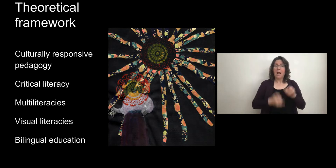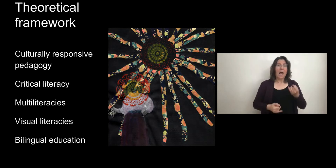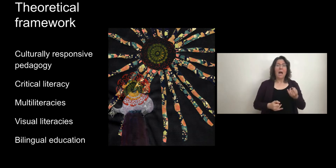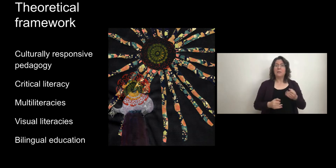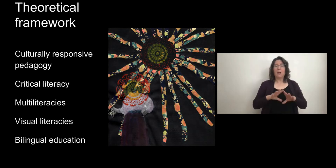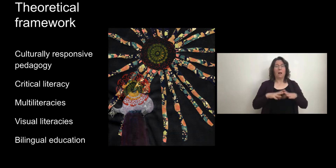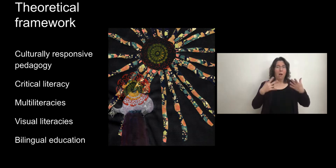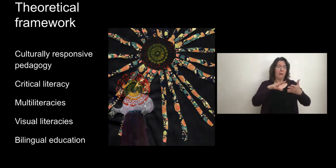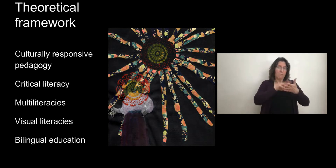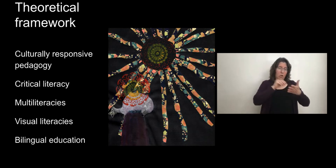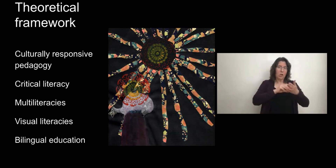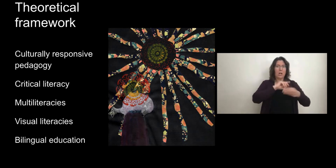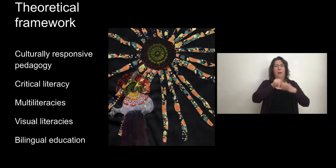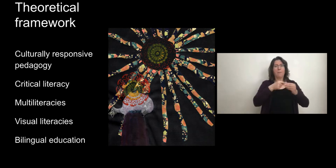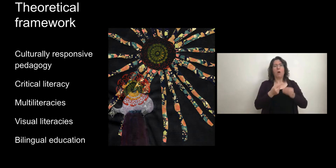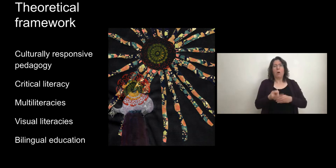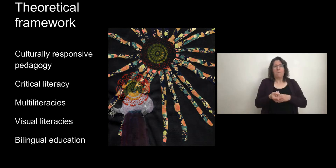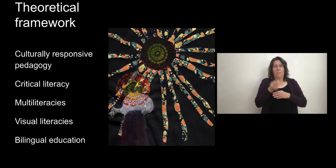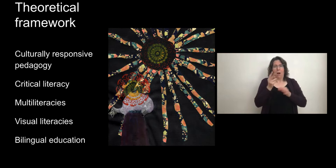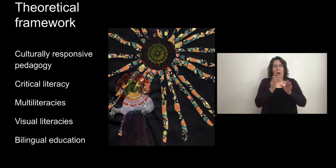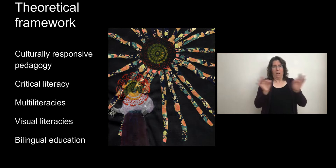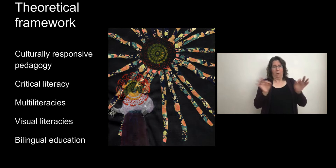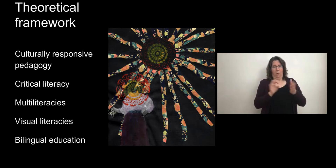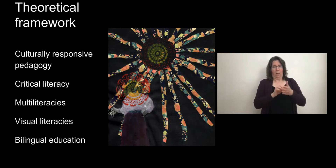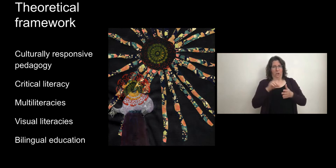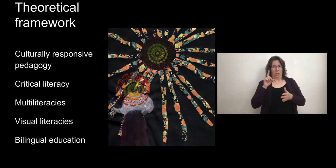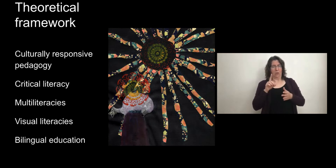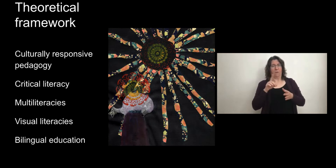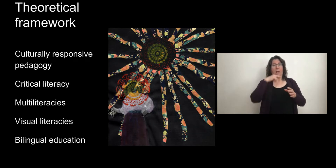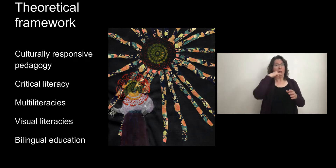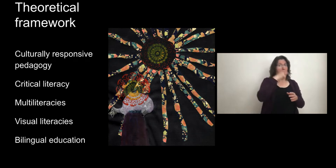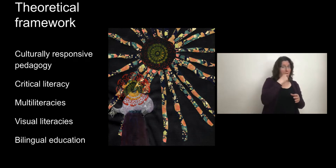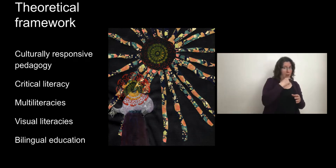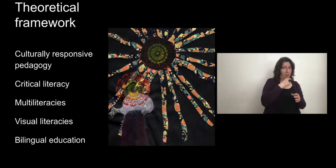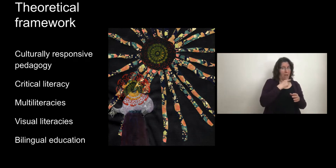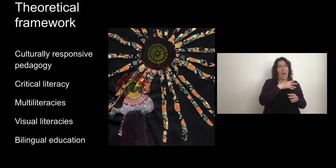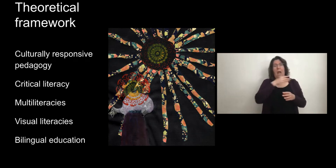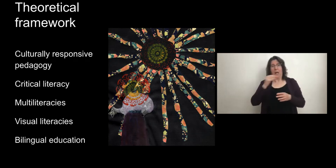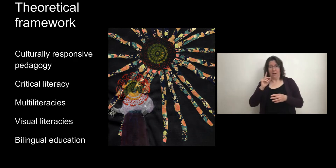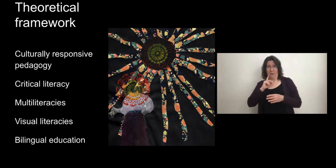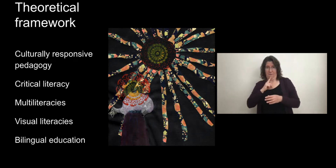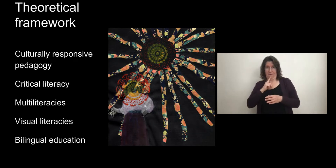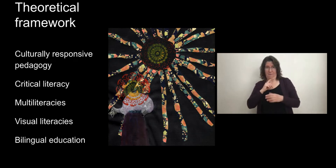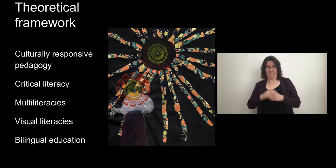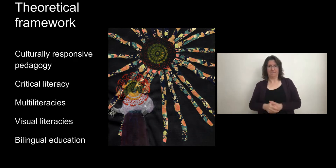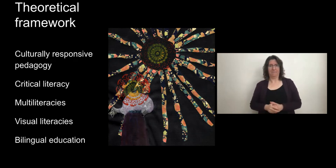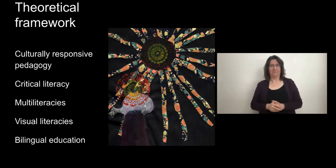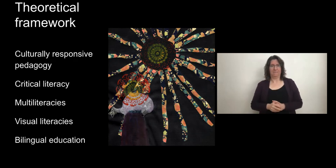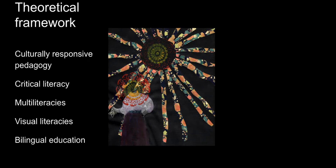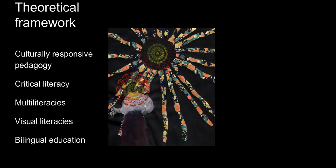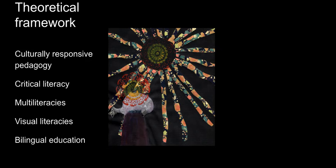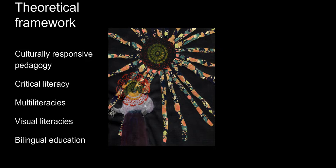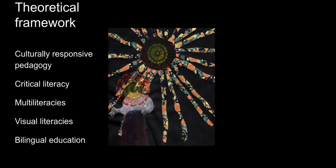The final framework that I studied was 'bilingual education.' I looked at the research for both hearing and deaf students.